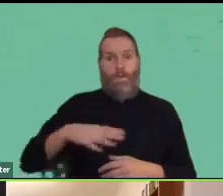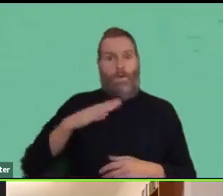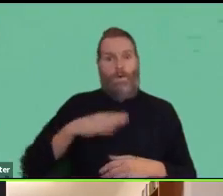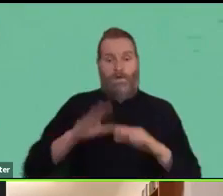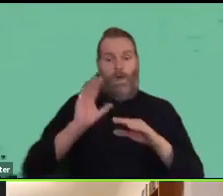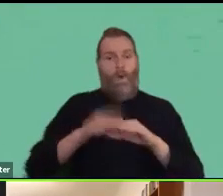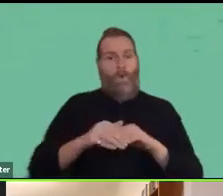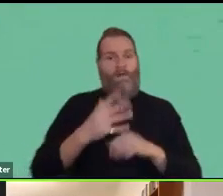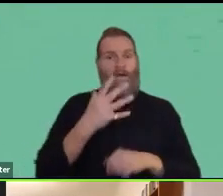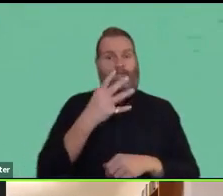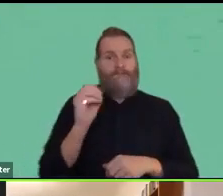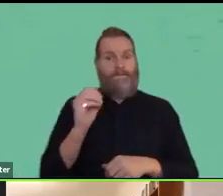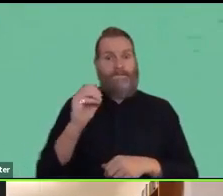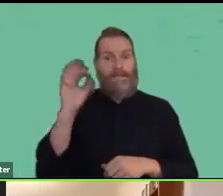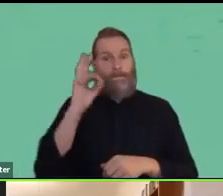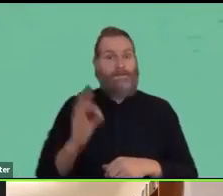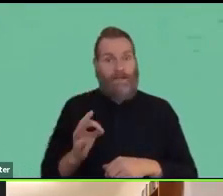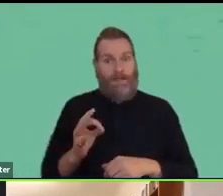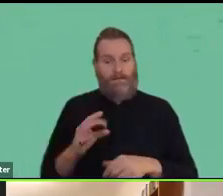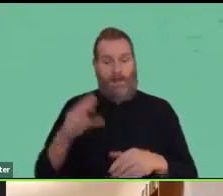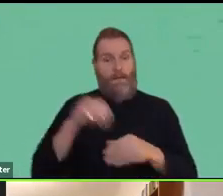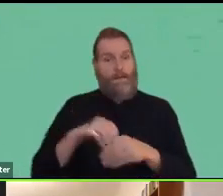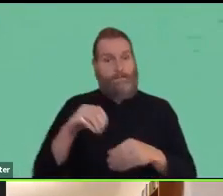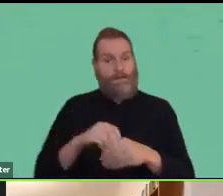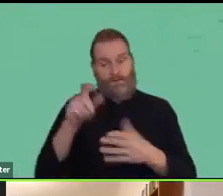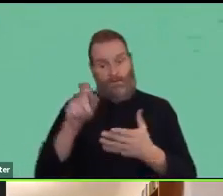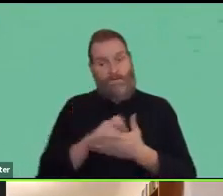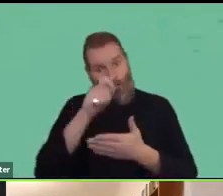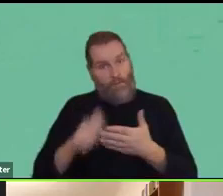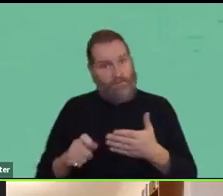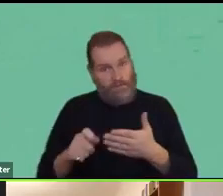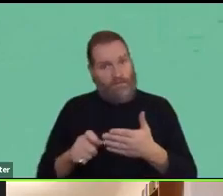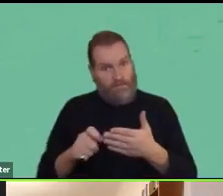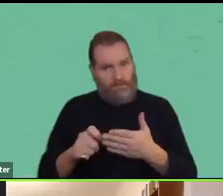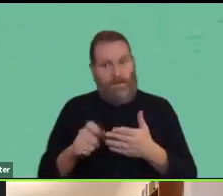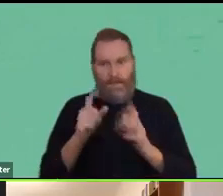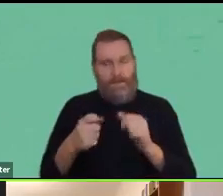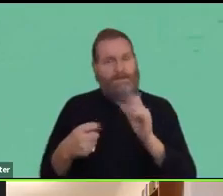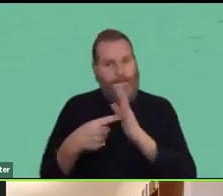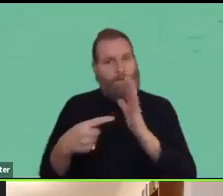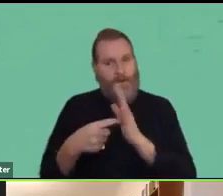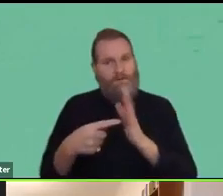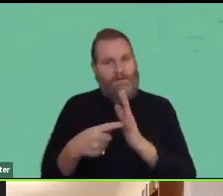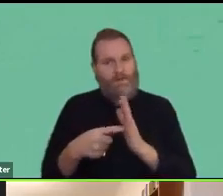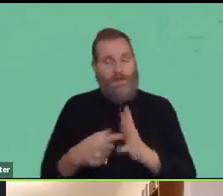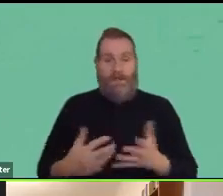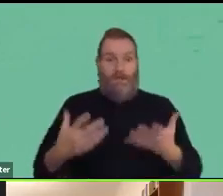now a prerequisite so that's why one of the things we want to focus on now is some practical things